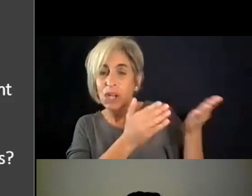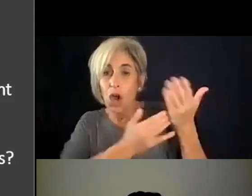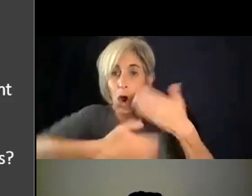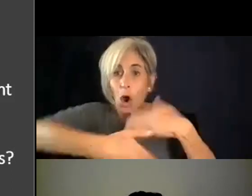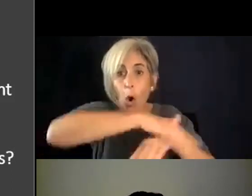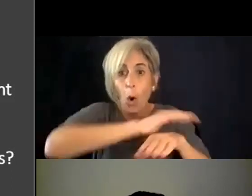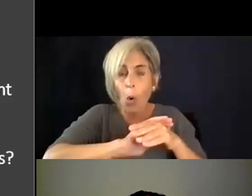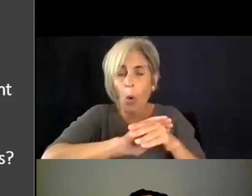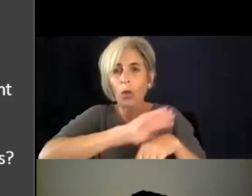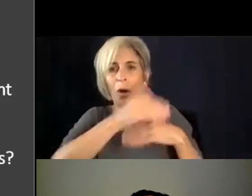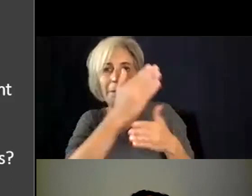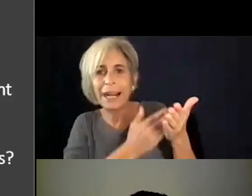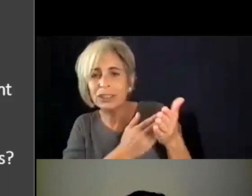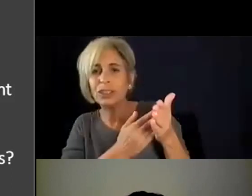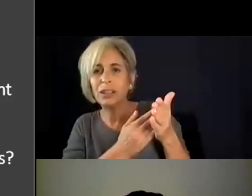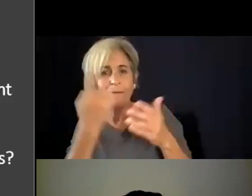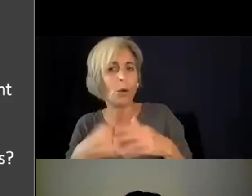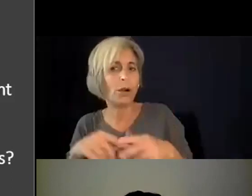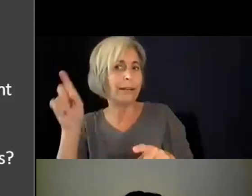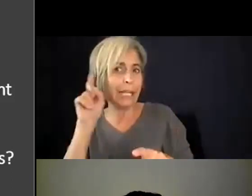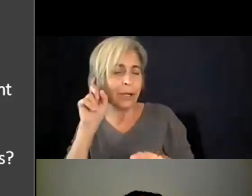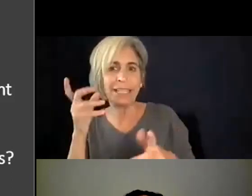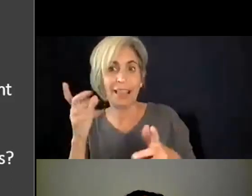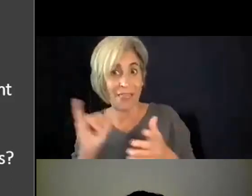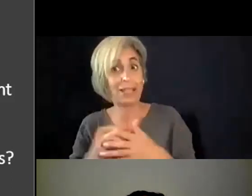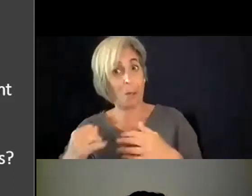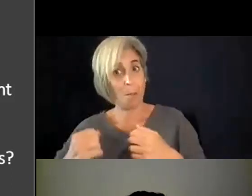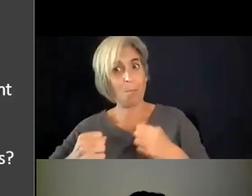This is probably the boldest idea, it is certainly the most costly